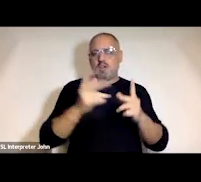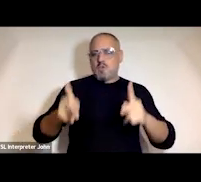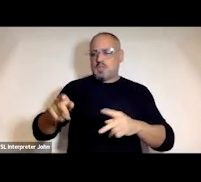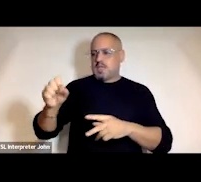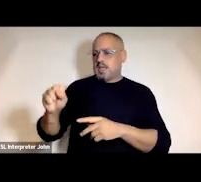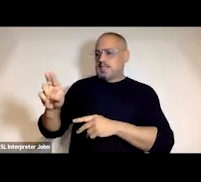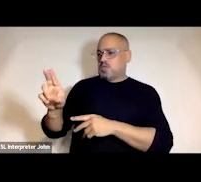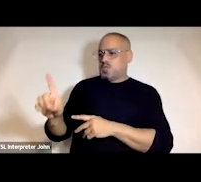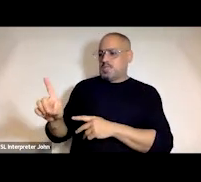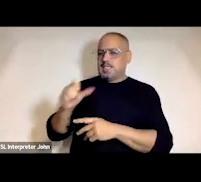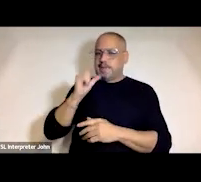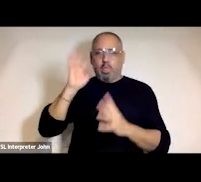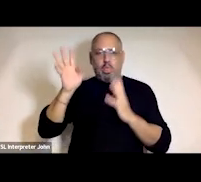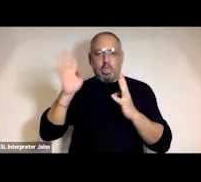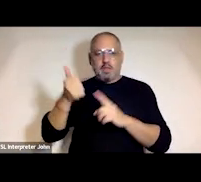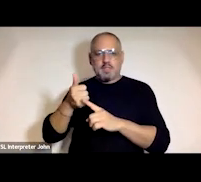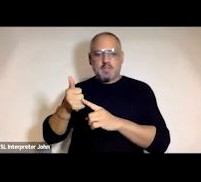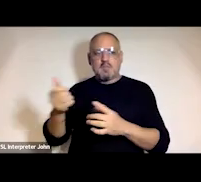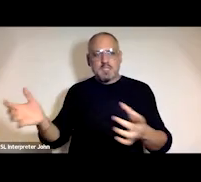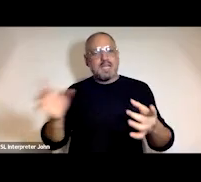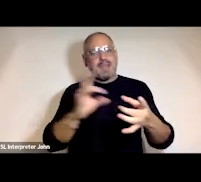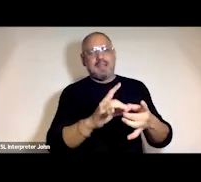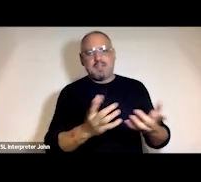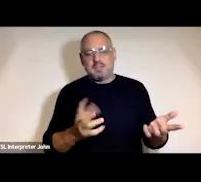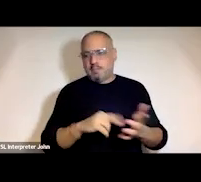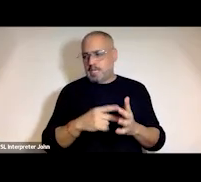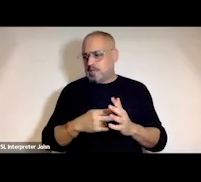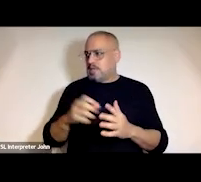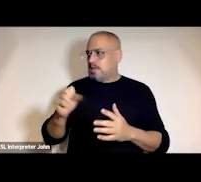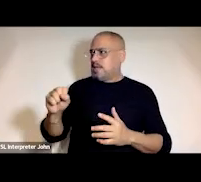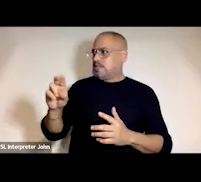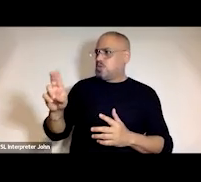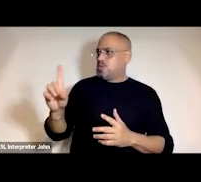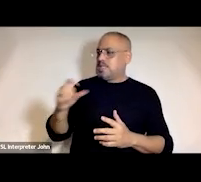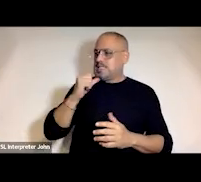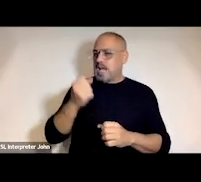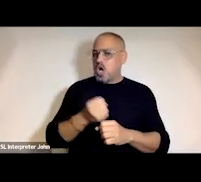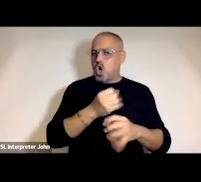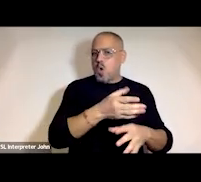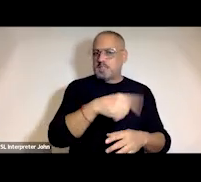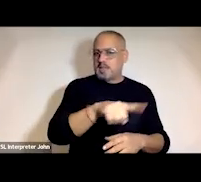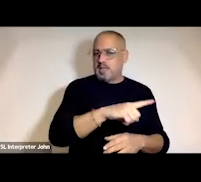is not material to their disability. In other words, the substance use is not causing them to be unable to work